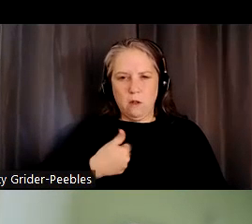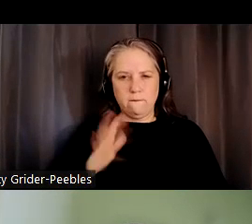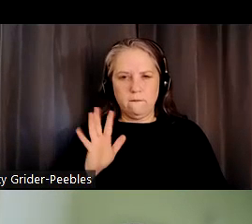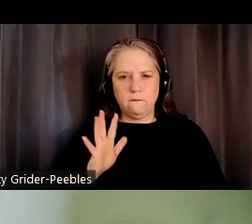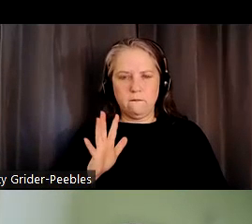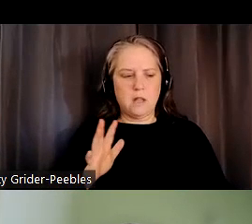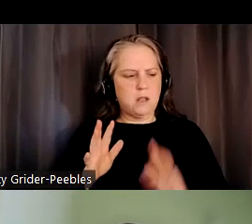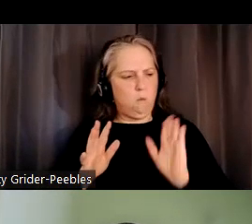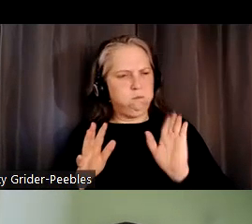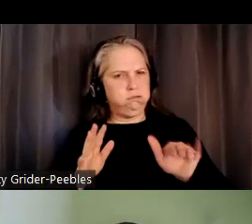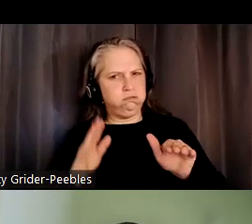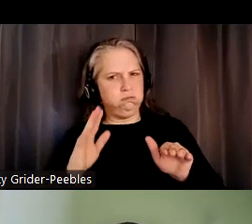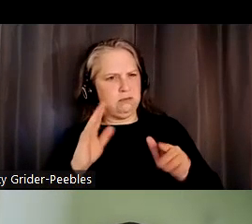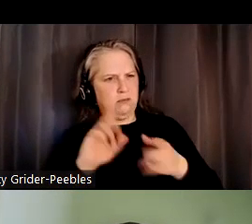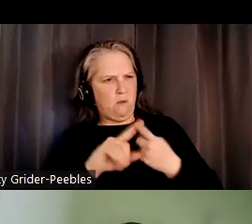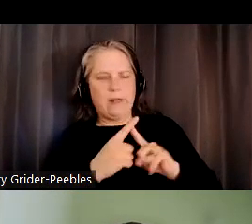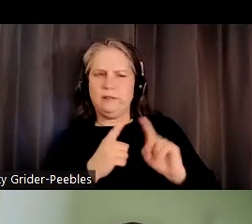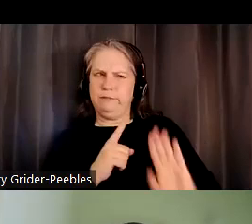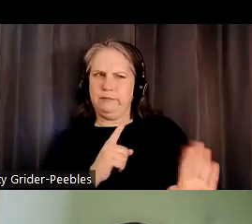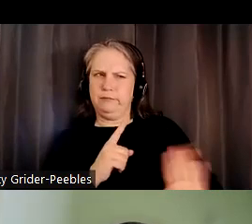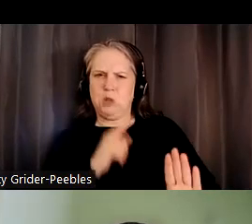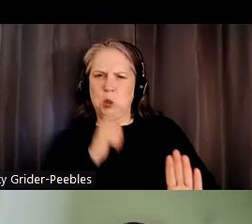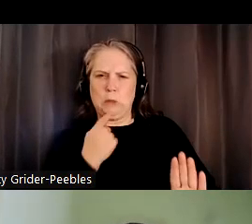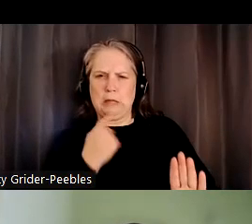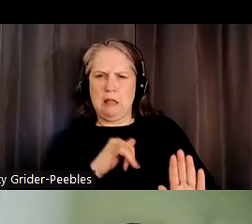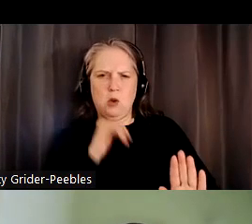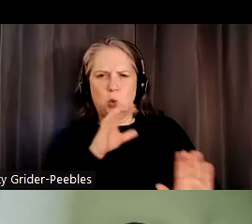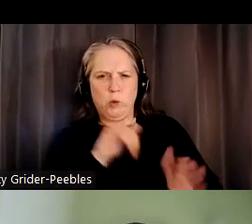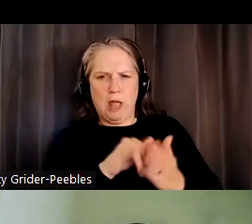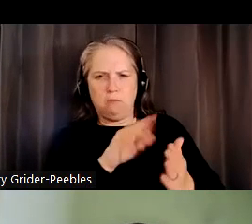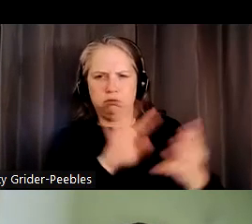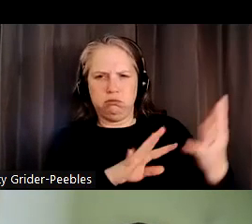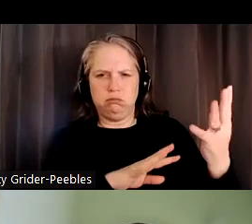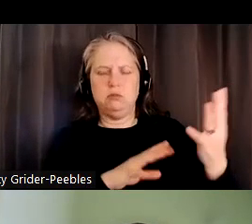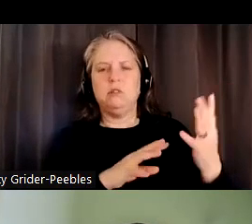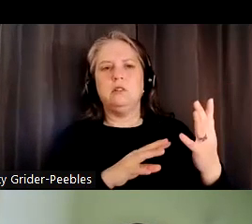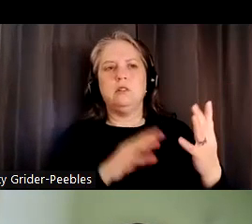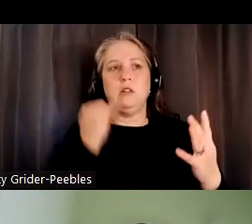on their isms. If that's all your DEI effort is, you